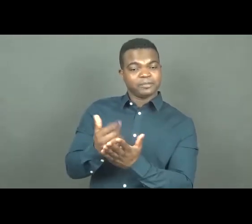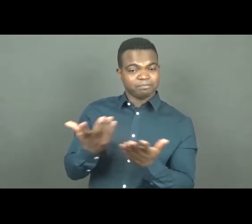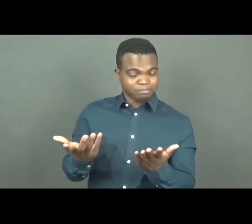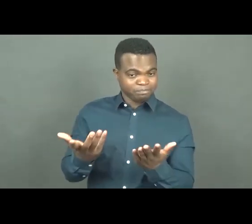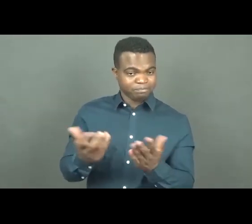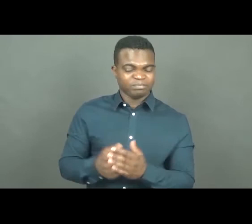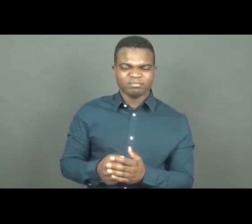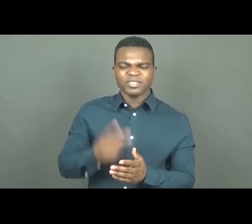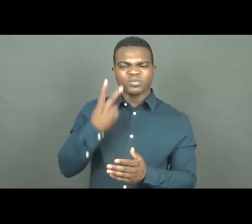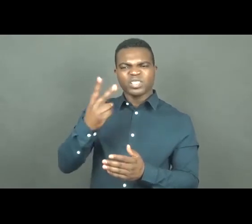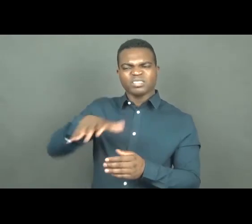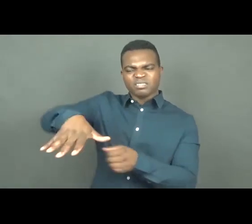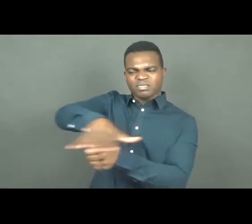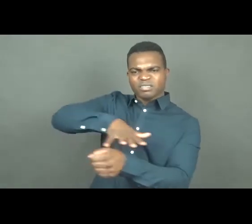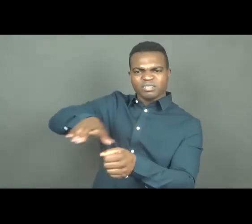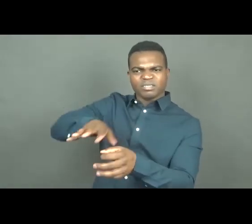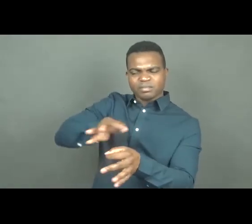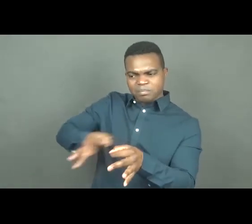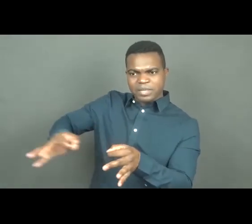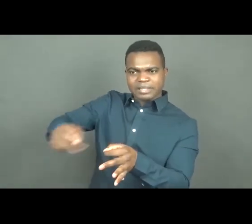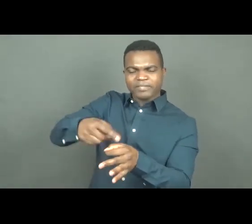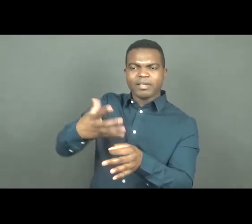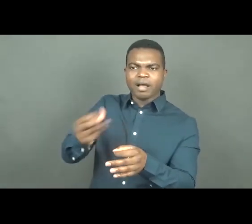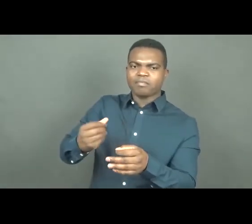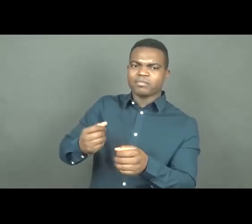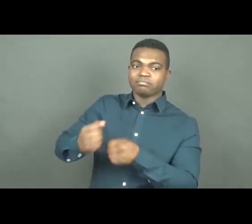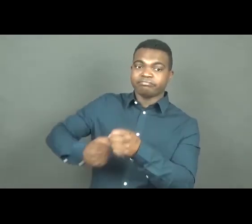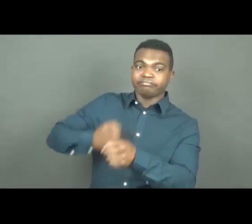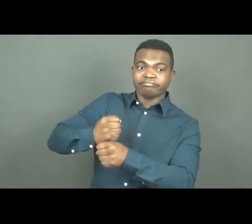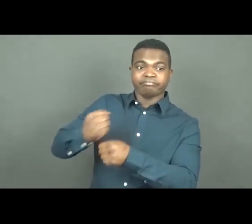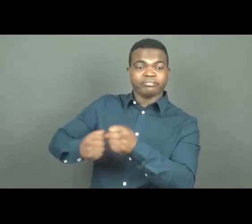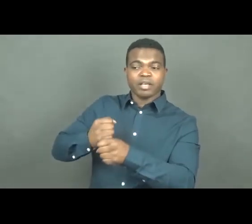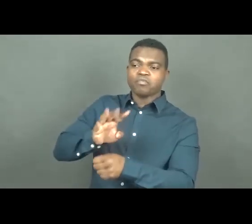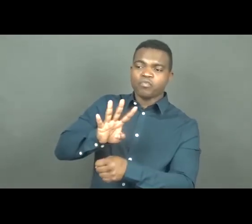and recovery. This data that is collected through the census and now with the monograph